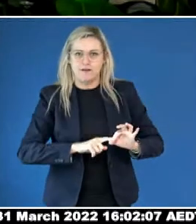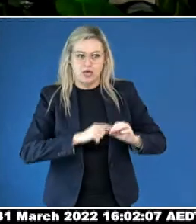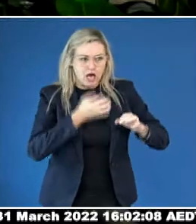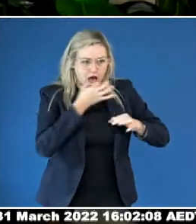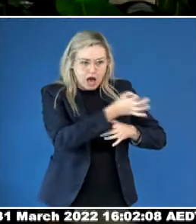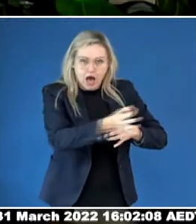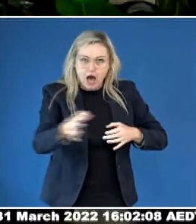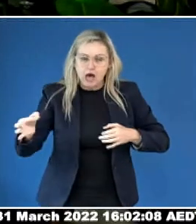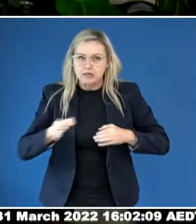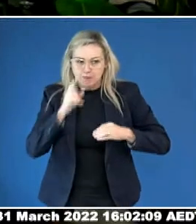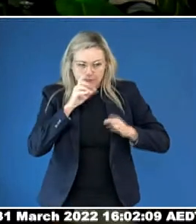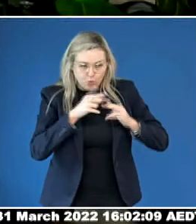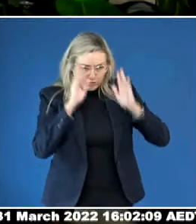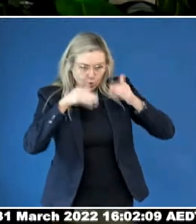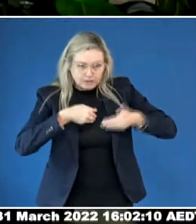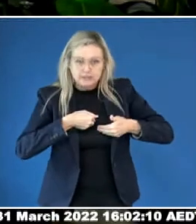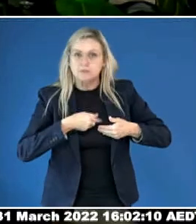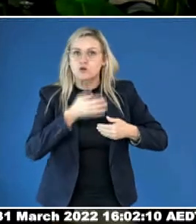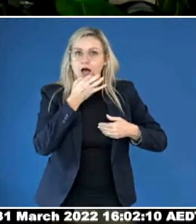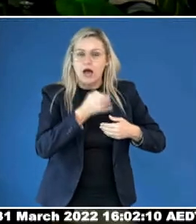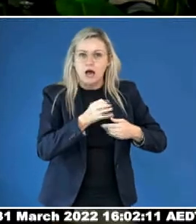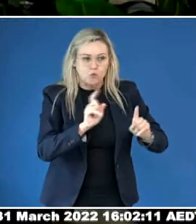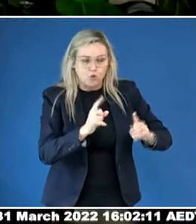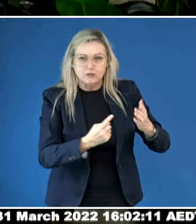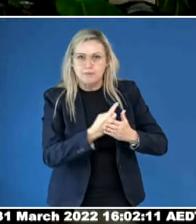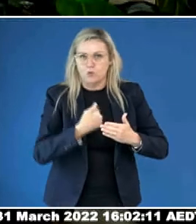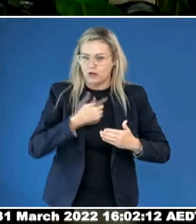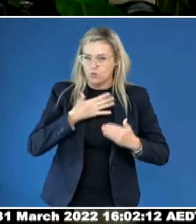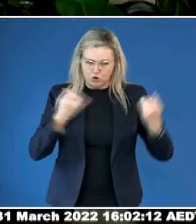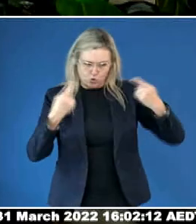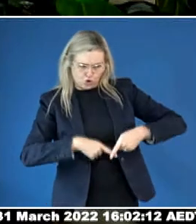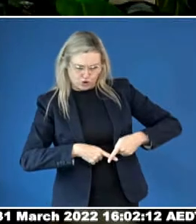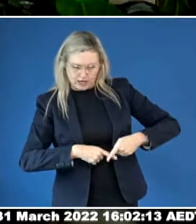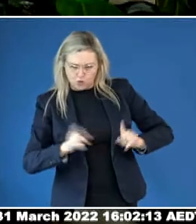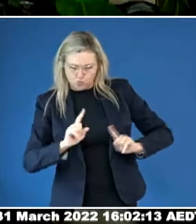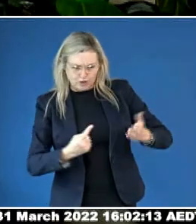And the responses confirm just how broken the system is and how autistic girls and